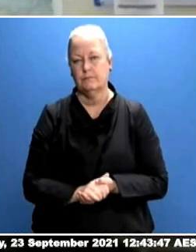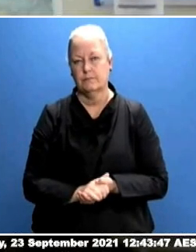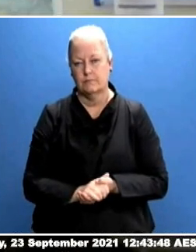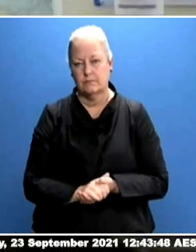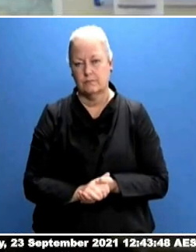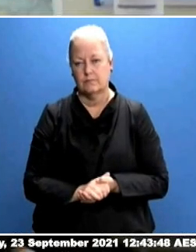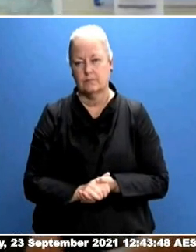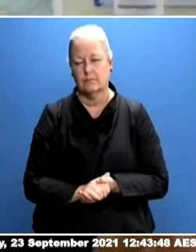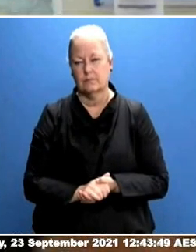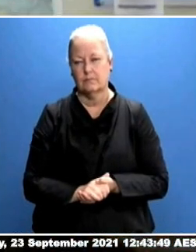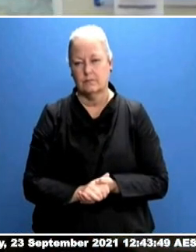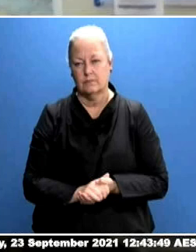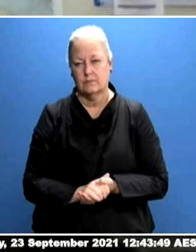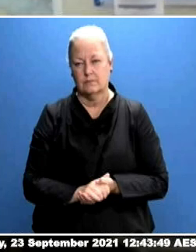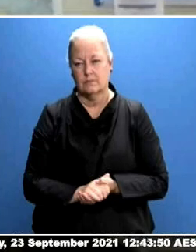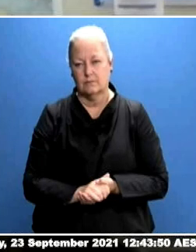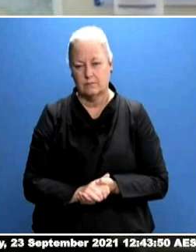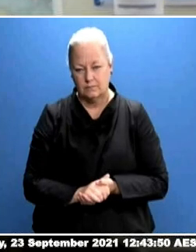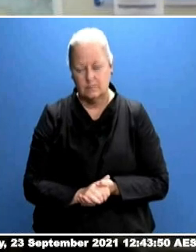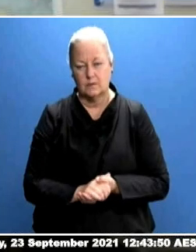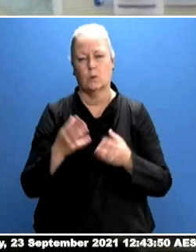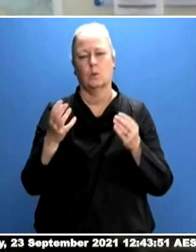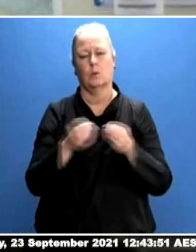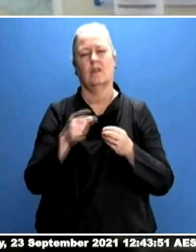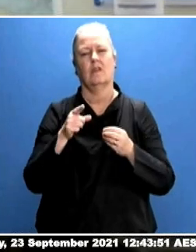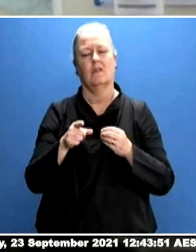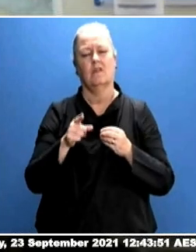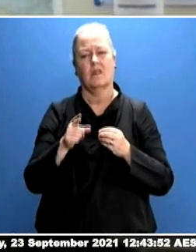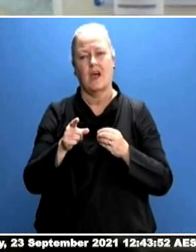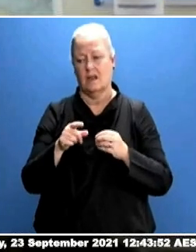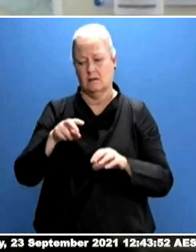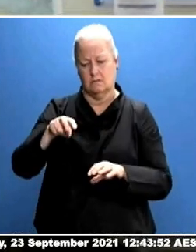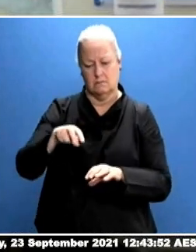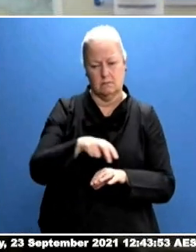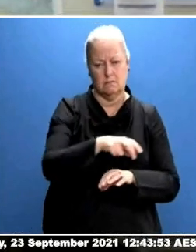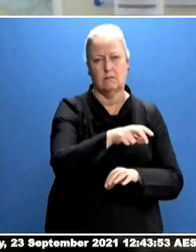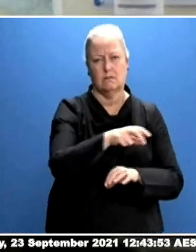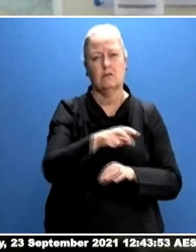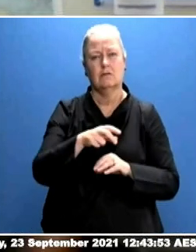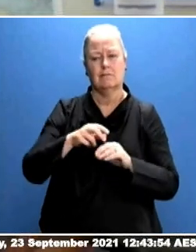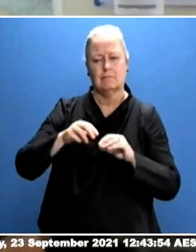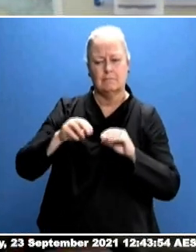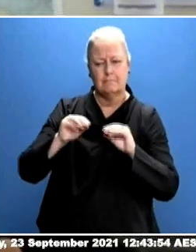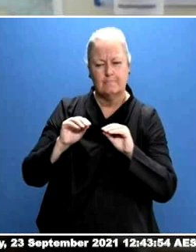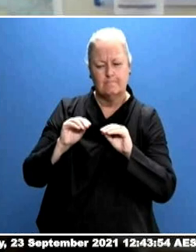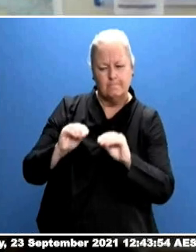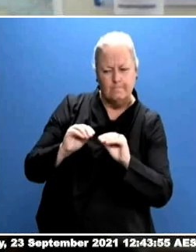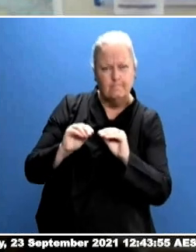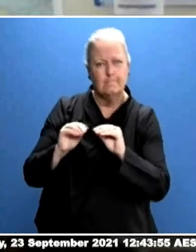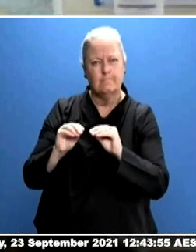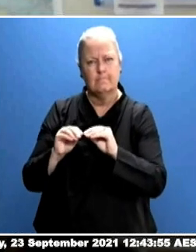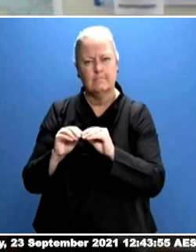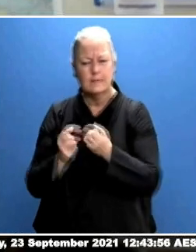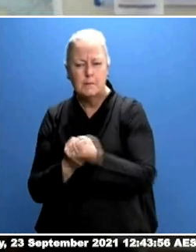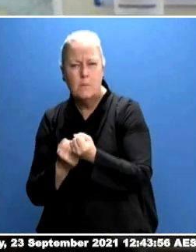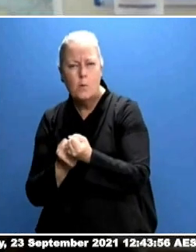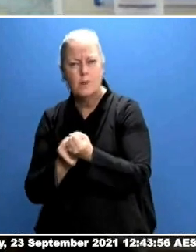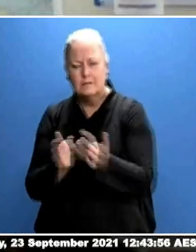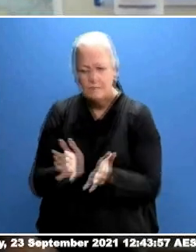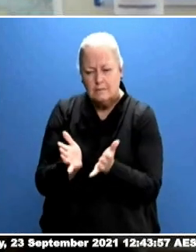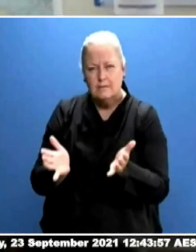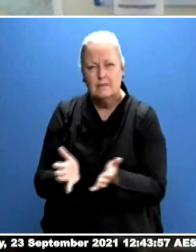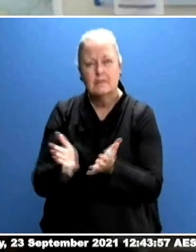of that collaboration for the transition, it meant having to battle to get the young